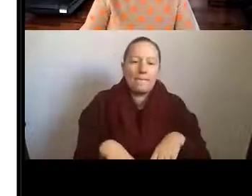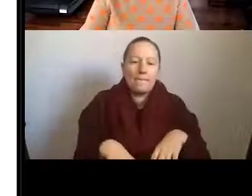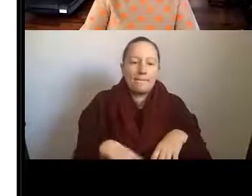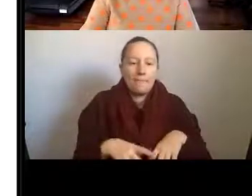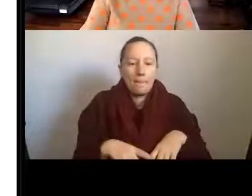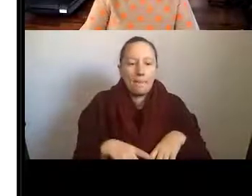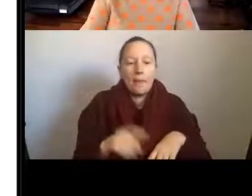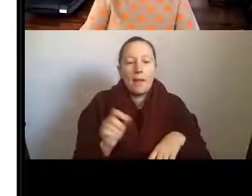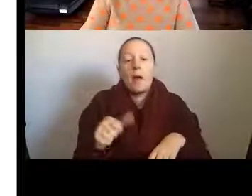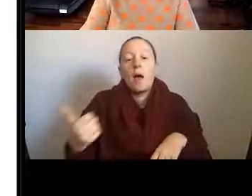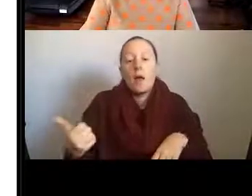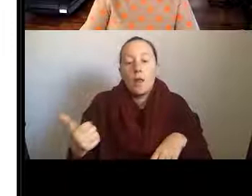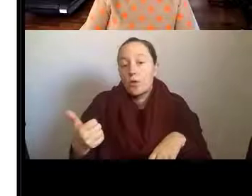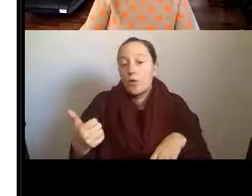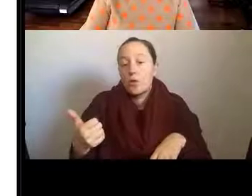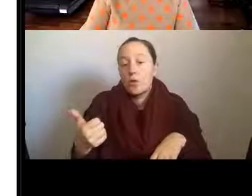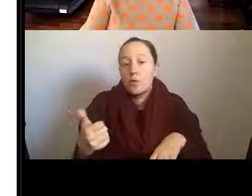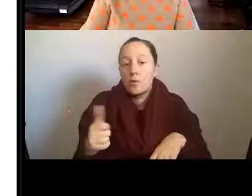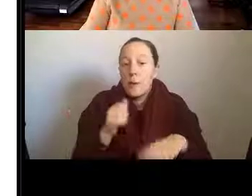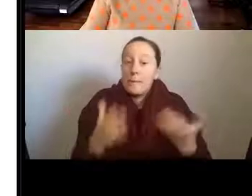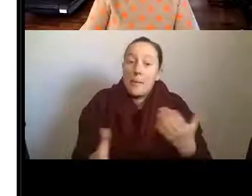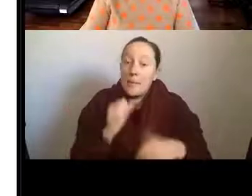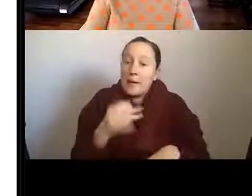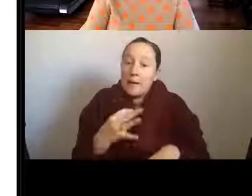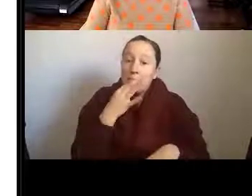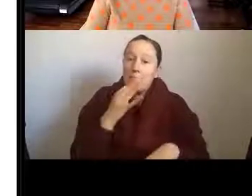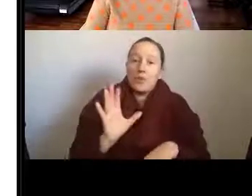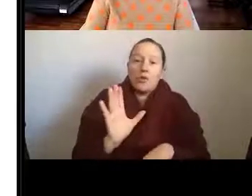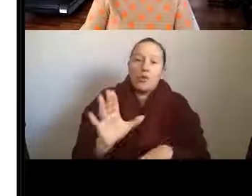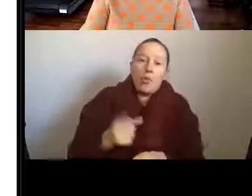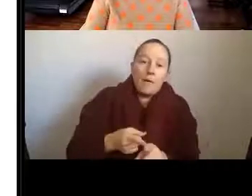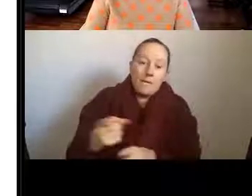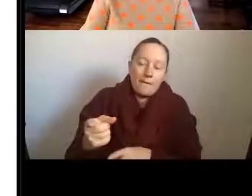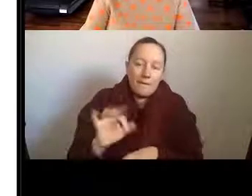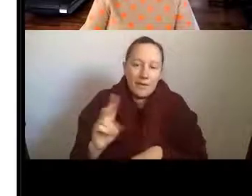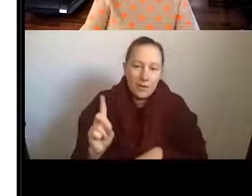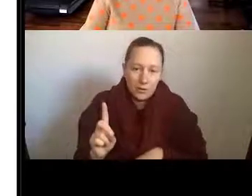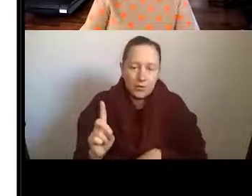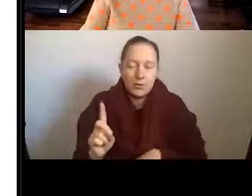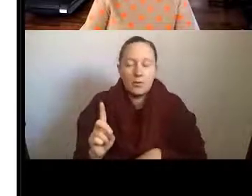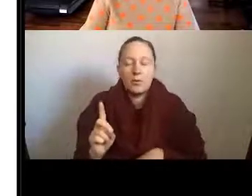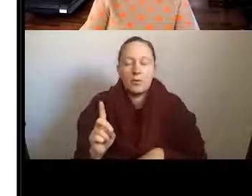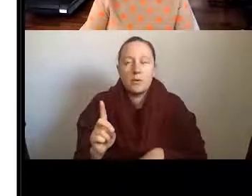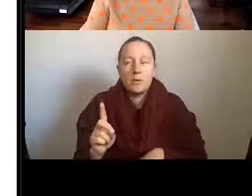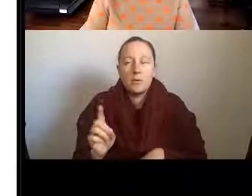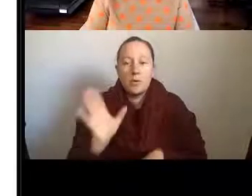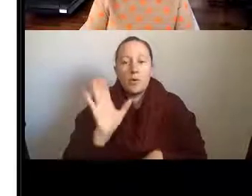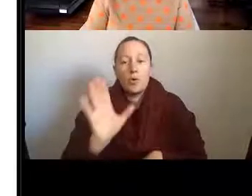is that they may not be experts in your specific field. You want what you're writing to be something